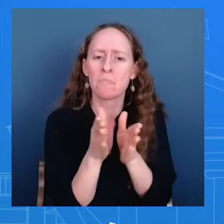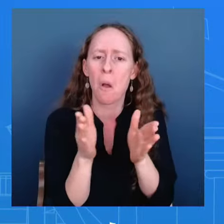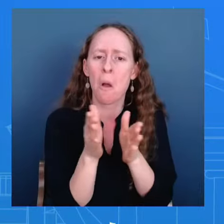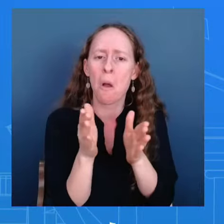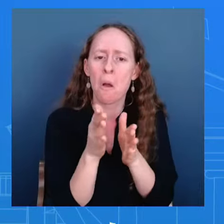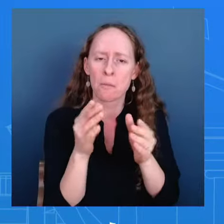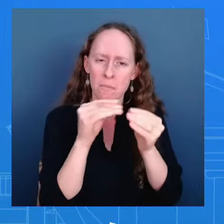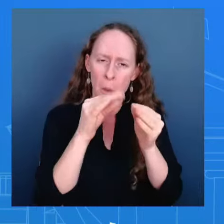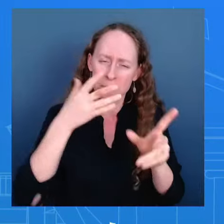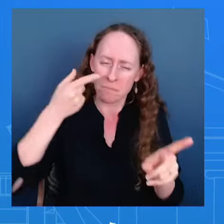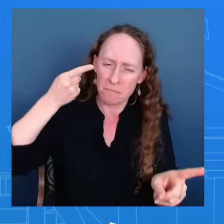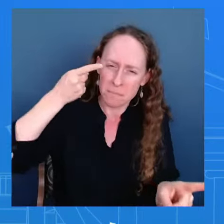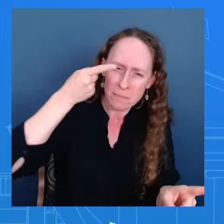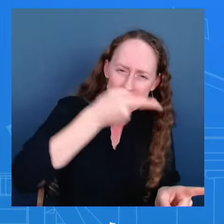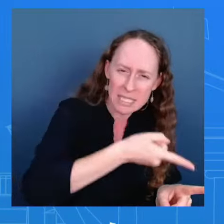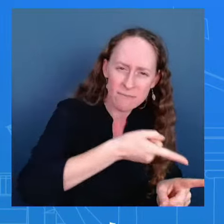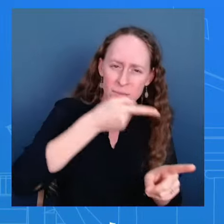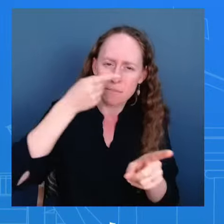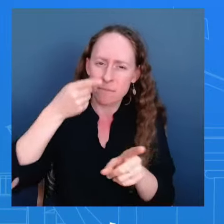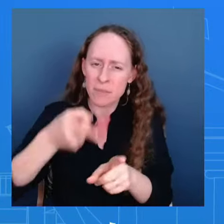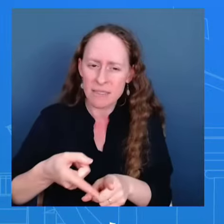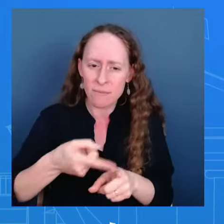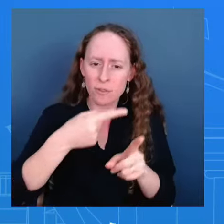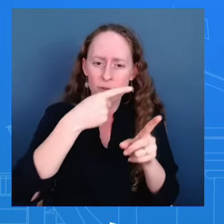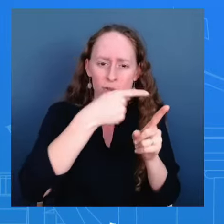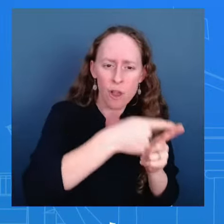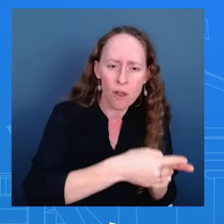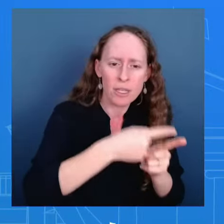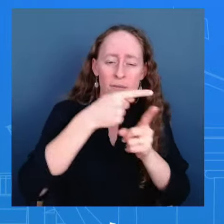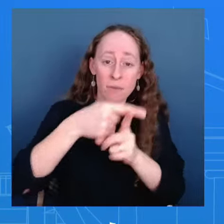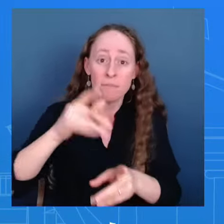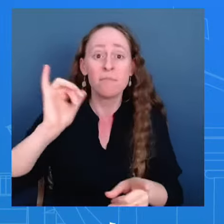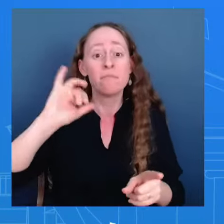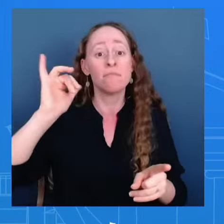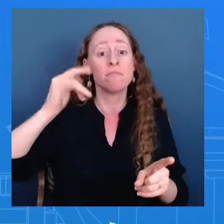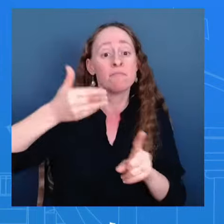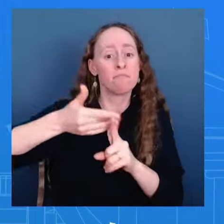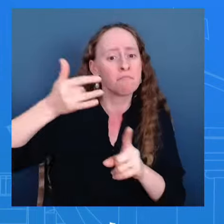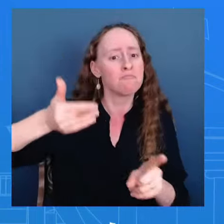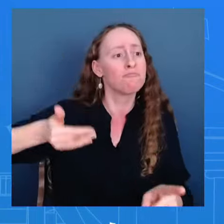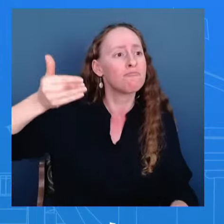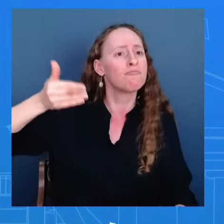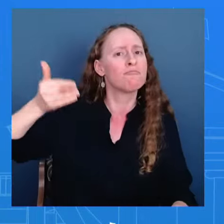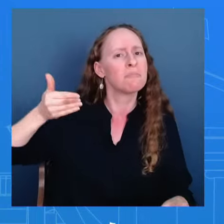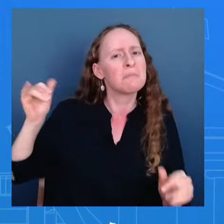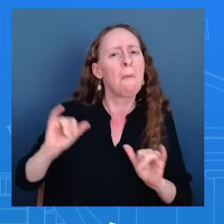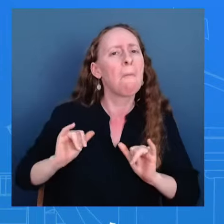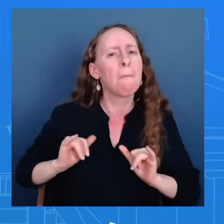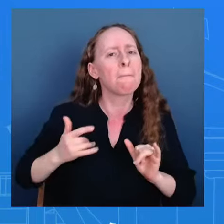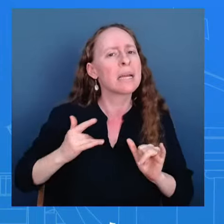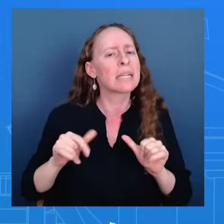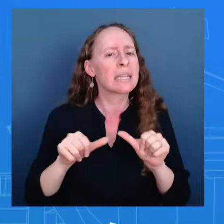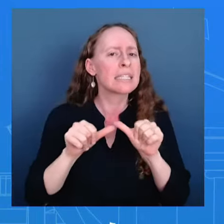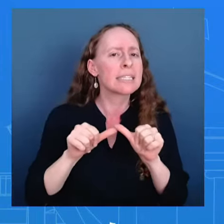they have participated in in Rafah in recent days and weeks. So it wasn't out of that scope. Obviously, it had a different outcome here,